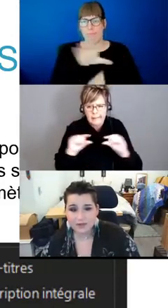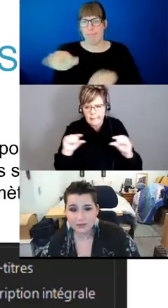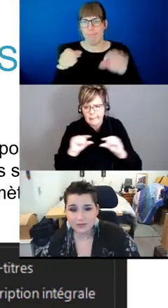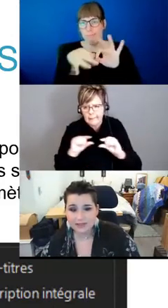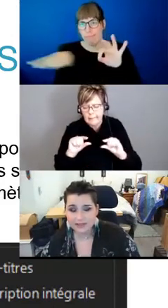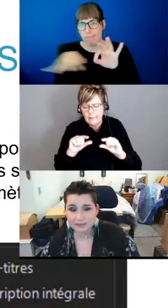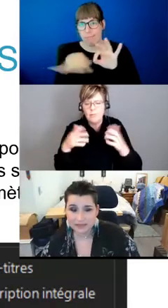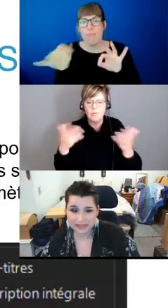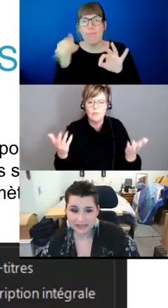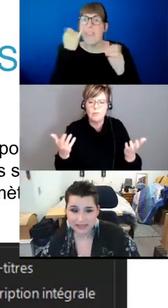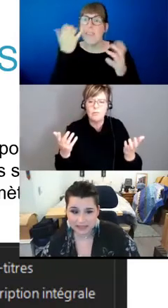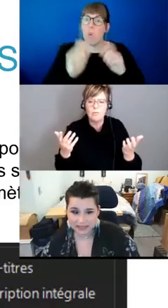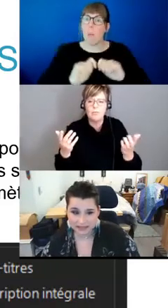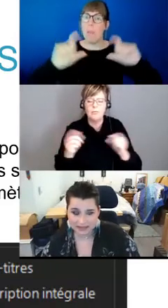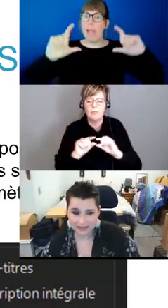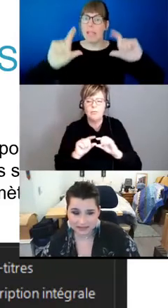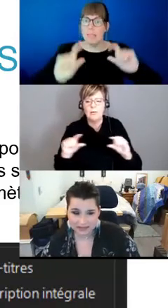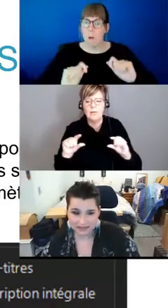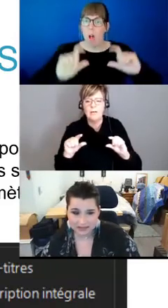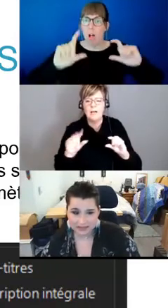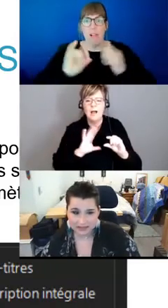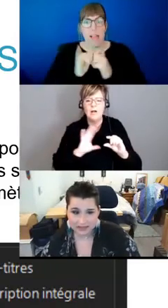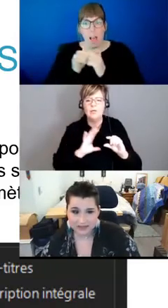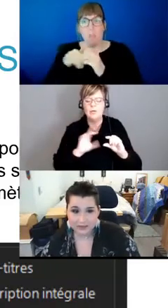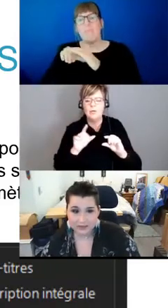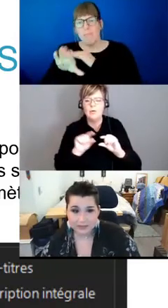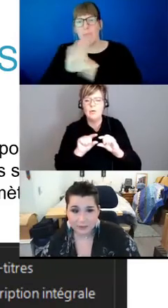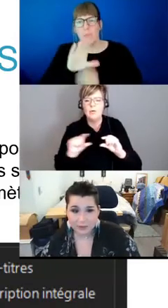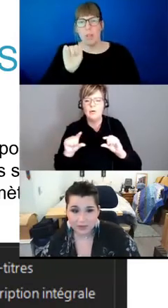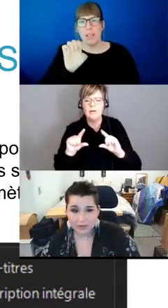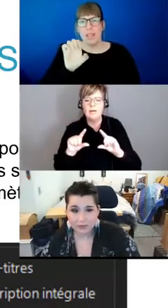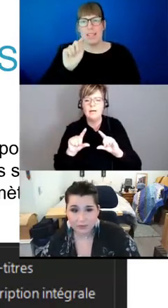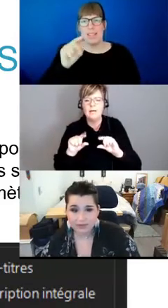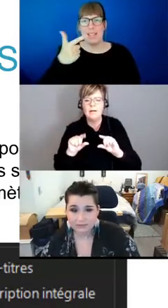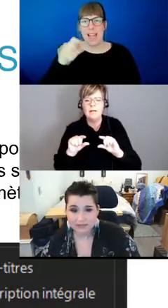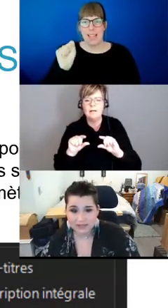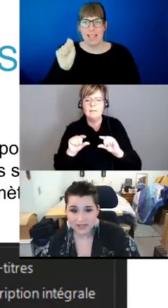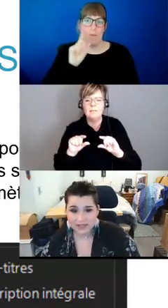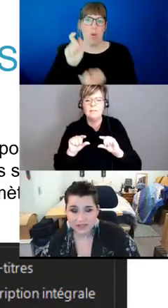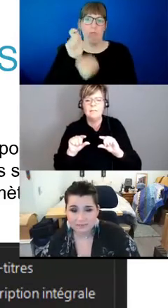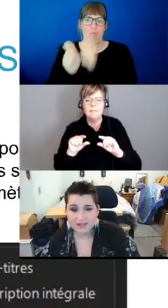SETTINGS. IF WE CAN SUPPORT YOU THROUGH THIS PRESENTATION, PLEASE LEAVE A COMMENT IN THE